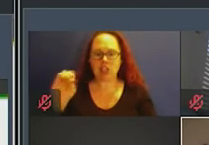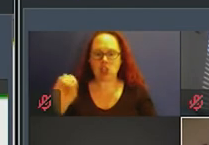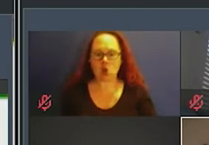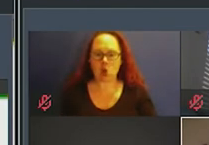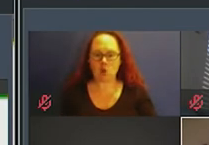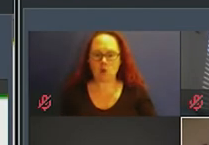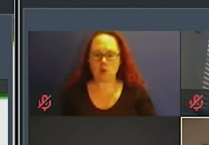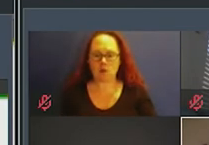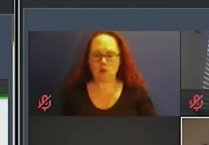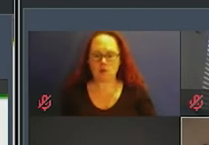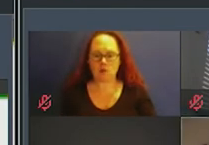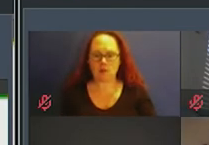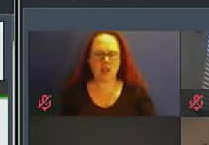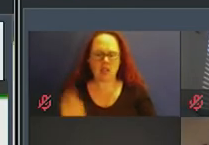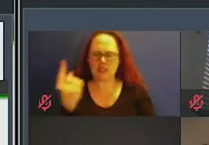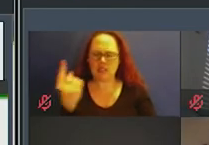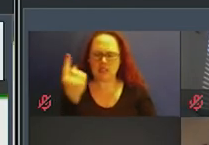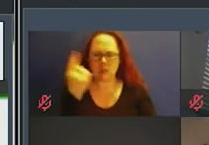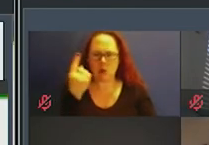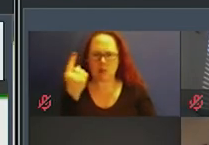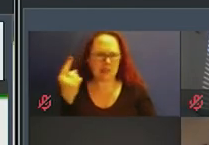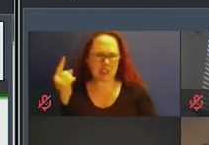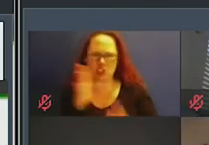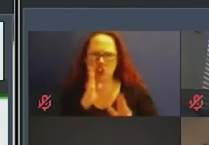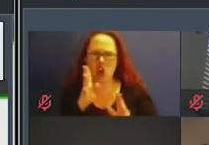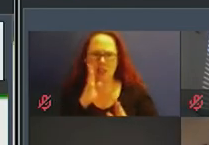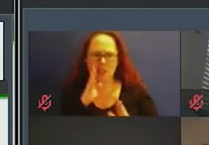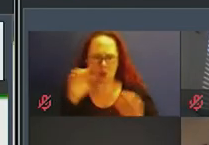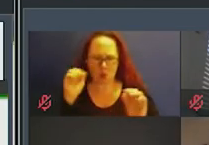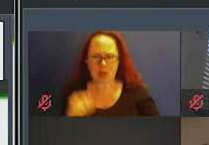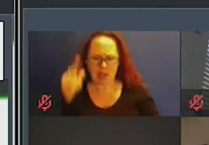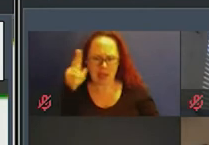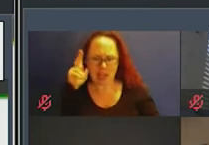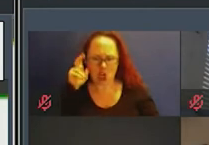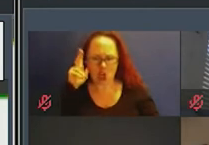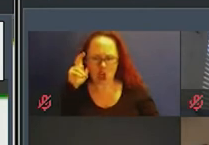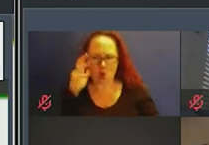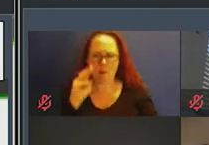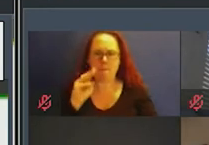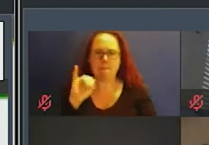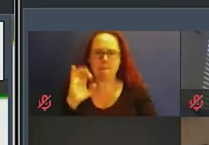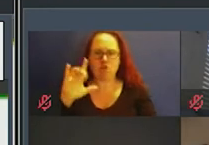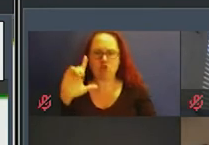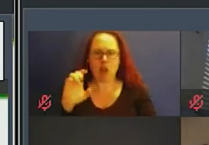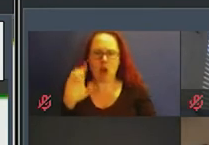Okay. Someone's having a conversation. We can all hear it. Michelle Brown I'm present.